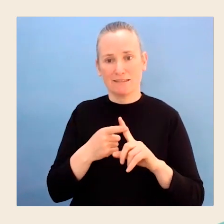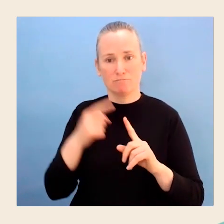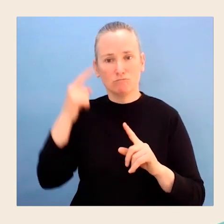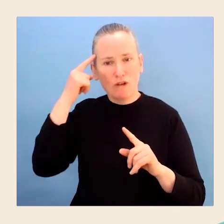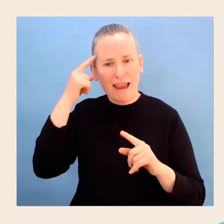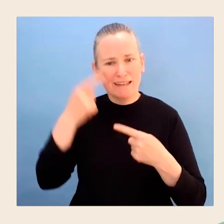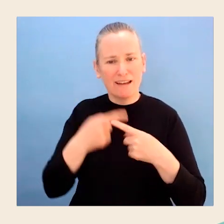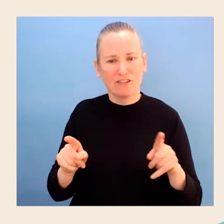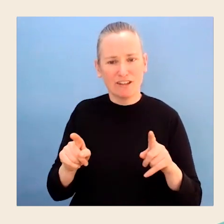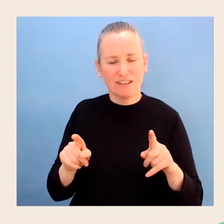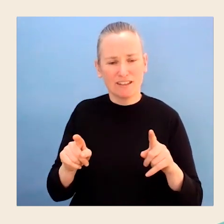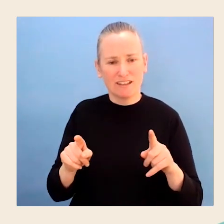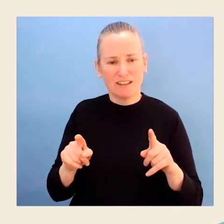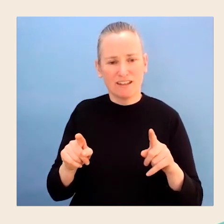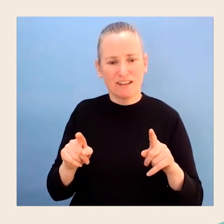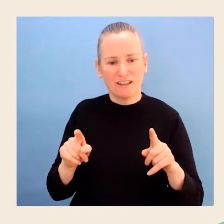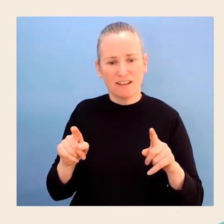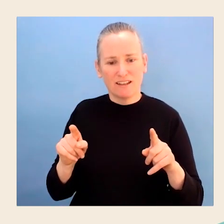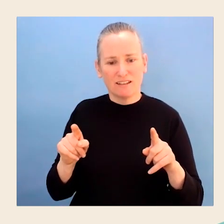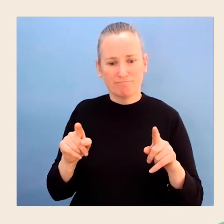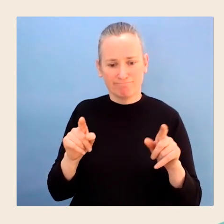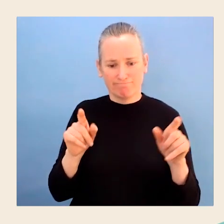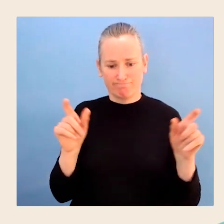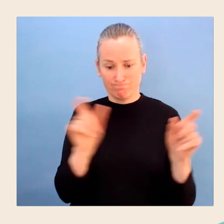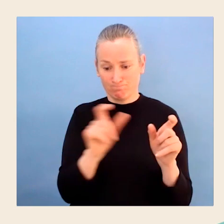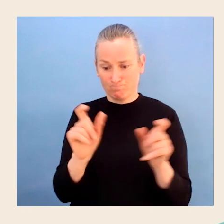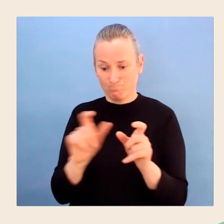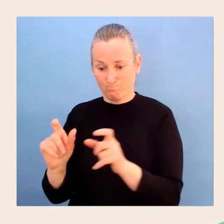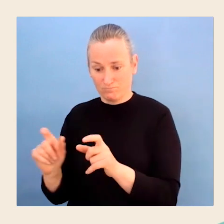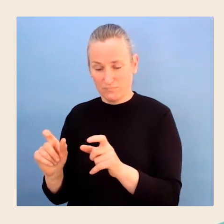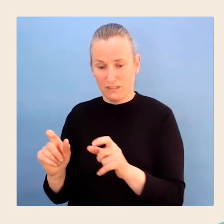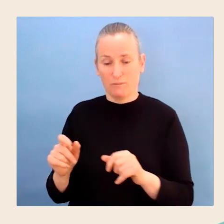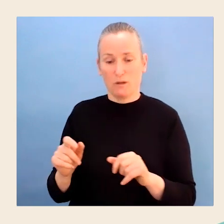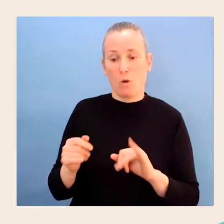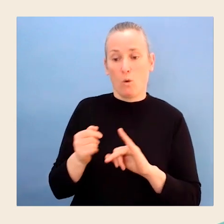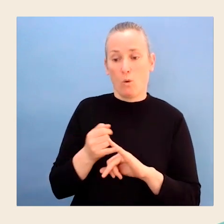in the hands of someone dedicated to enforcing the rules of grammar and common punctuation,